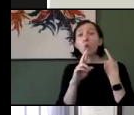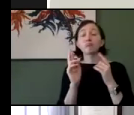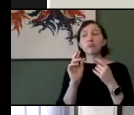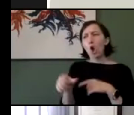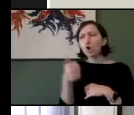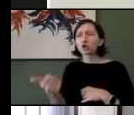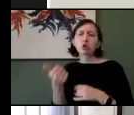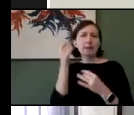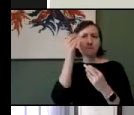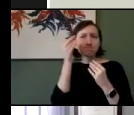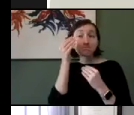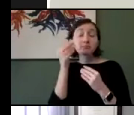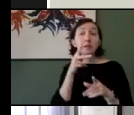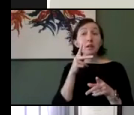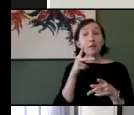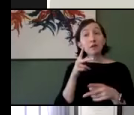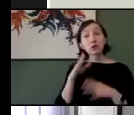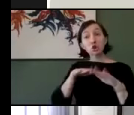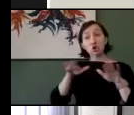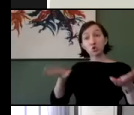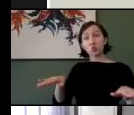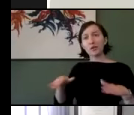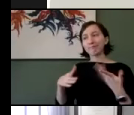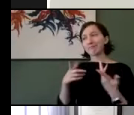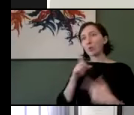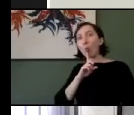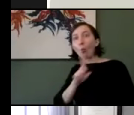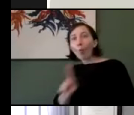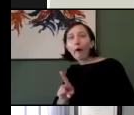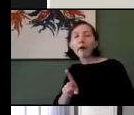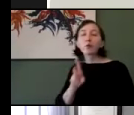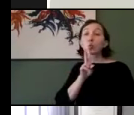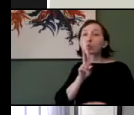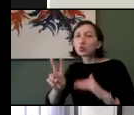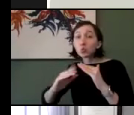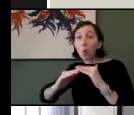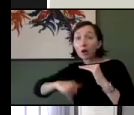when someone is under 2 years old, anyone who is having trouble breathing,